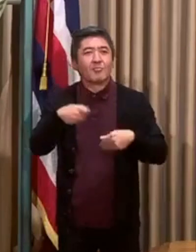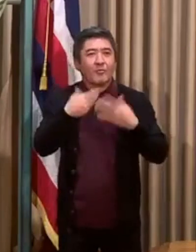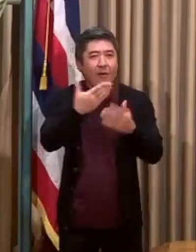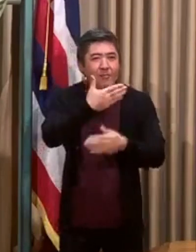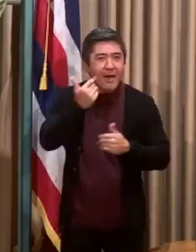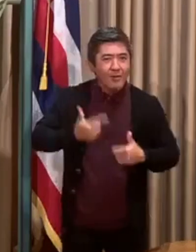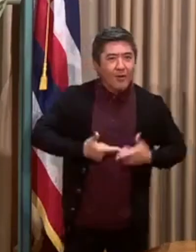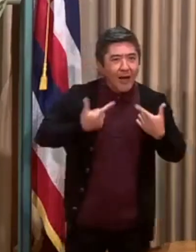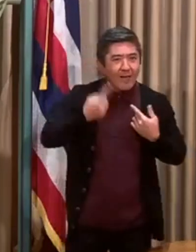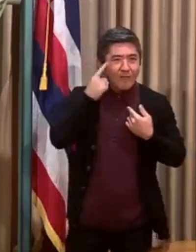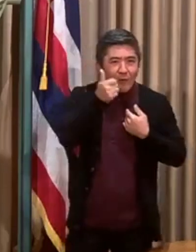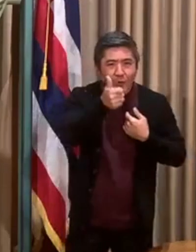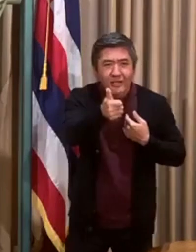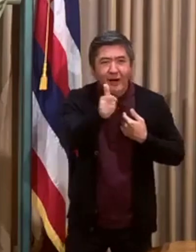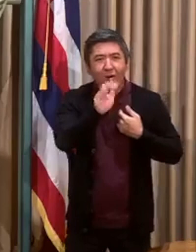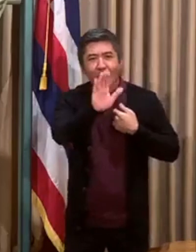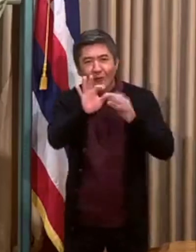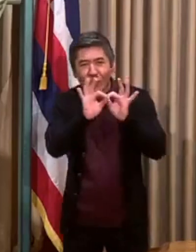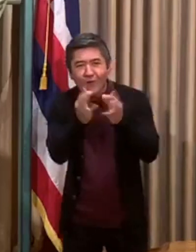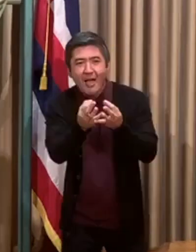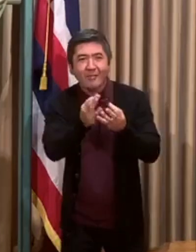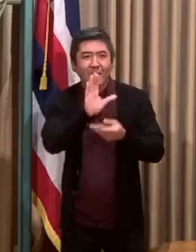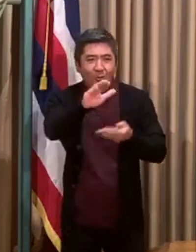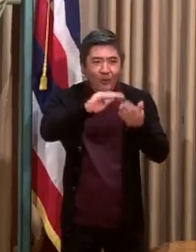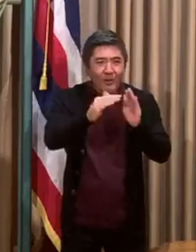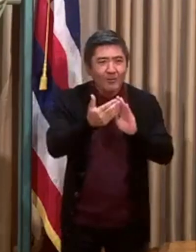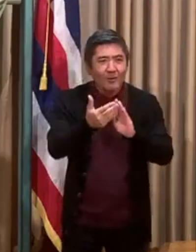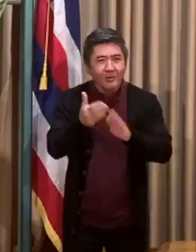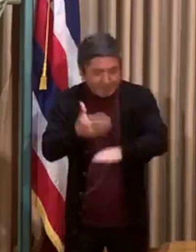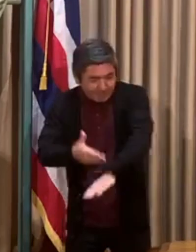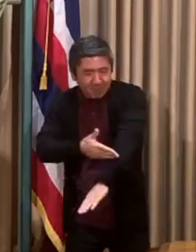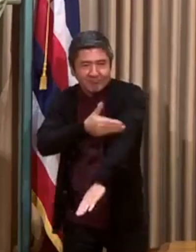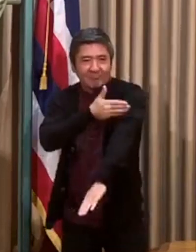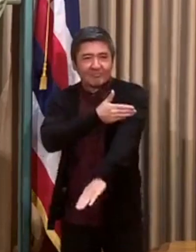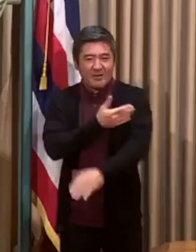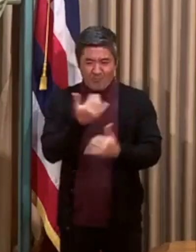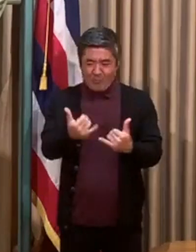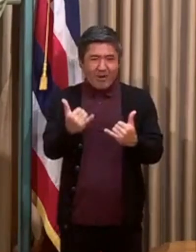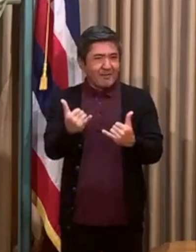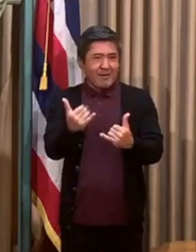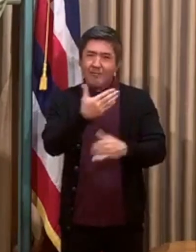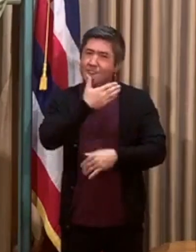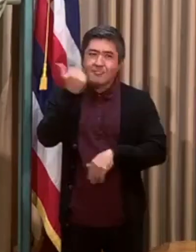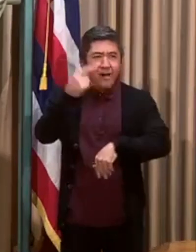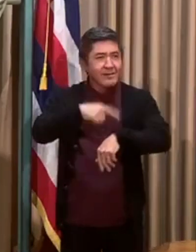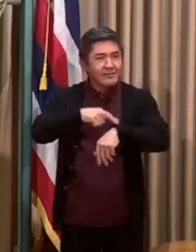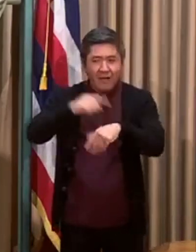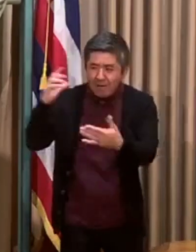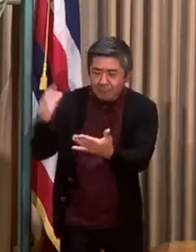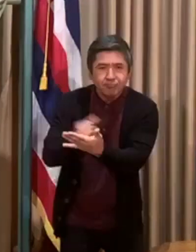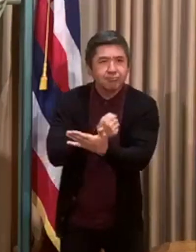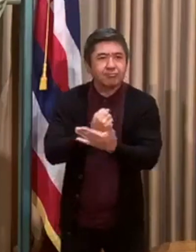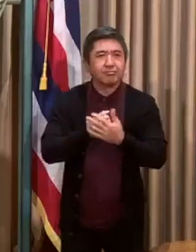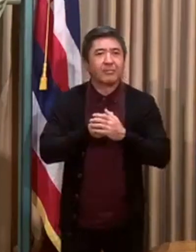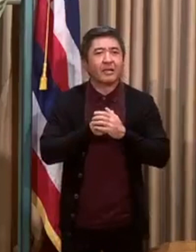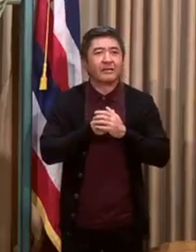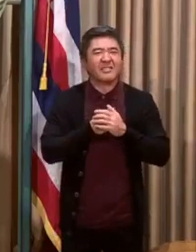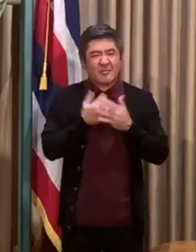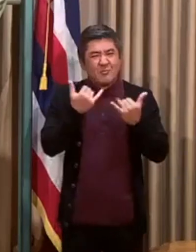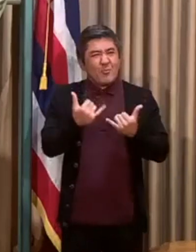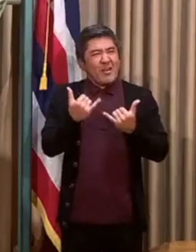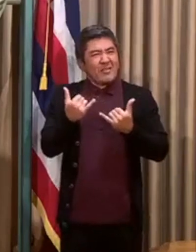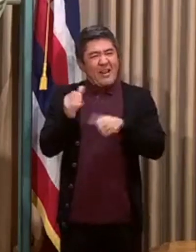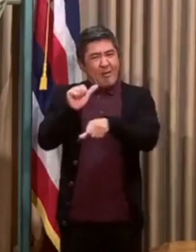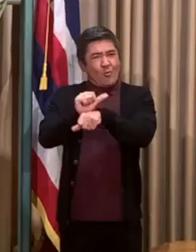this is the time, especially when unemployment will be facing so many of us in the community.